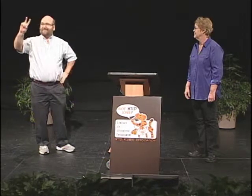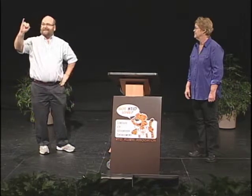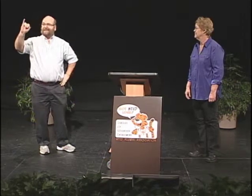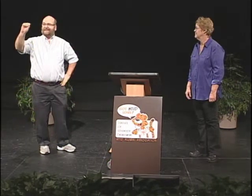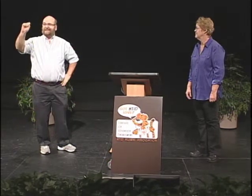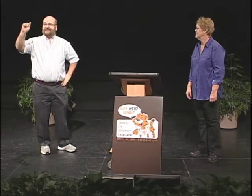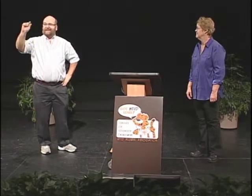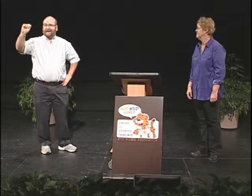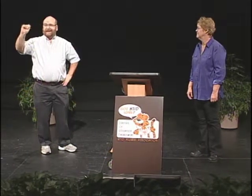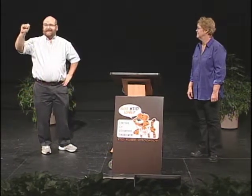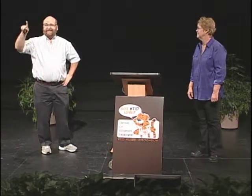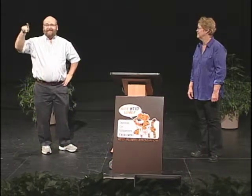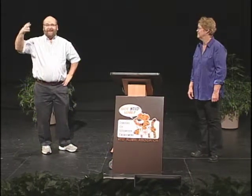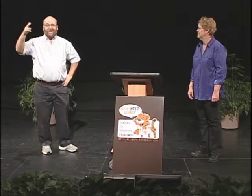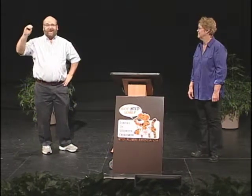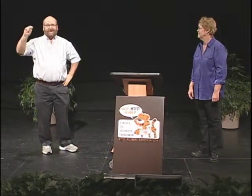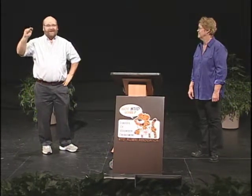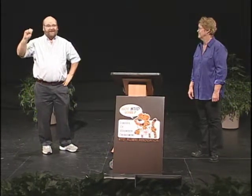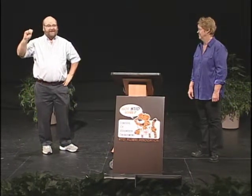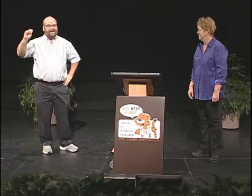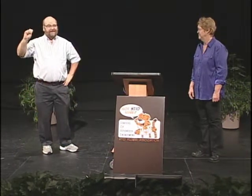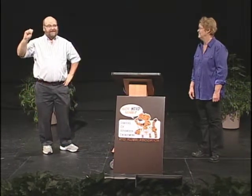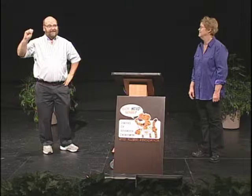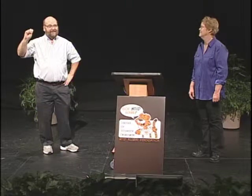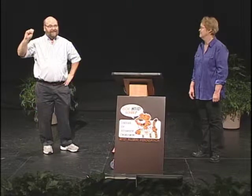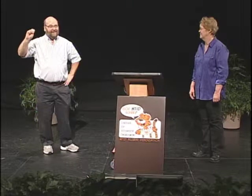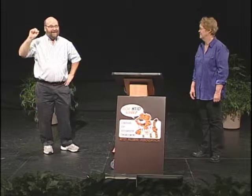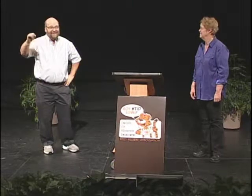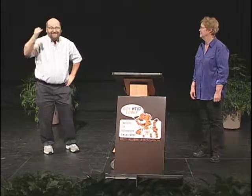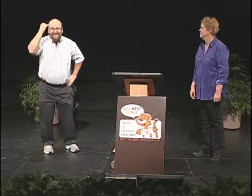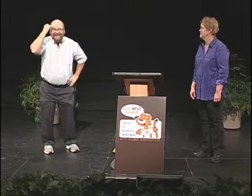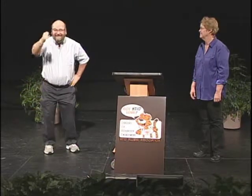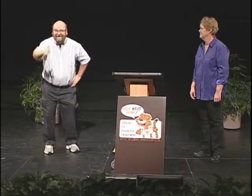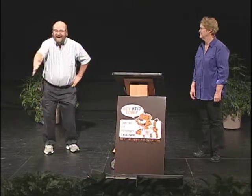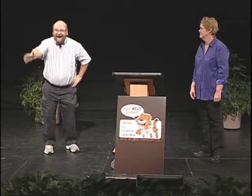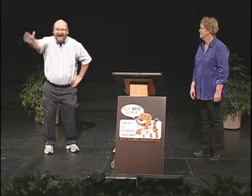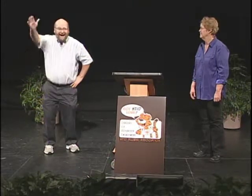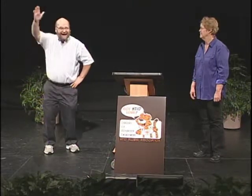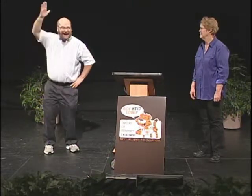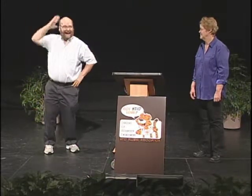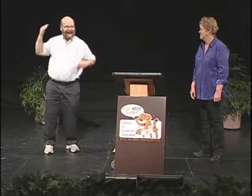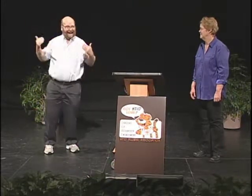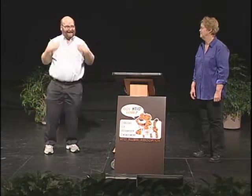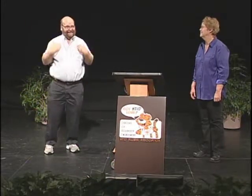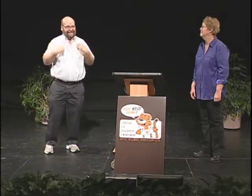It was a Vistaphone. Do you remember that? It was years ago, decades ago.